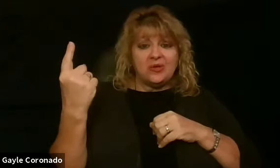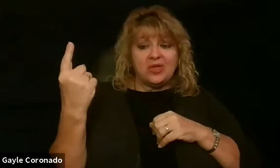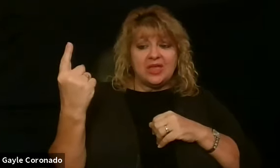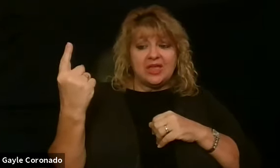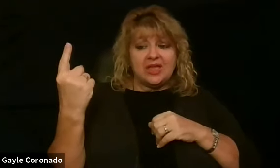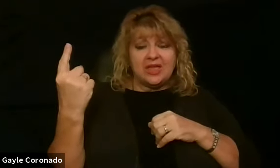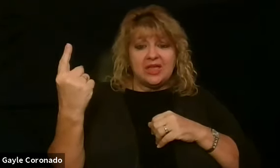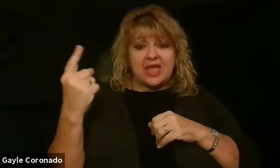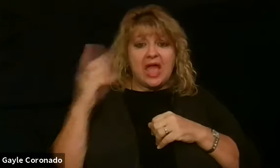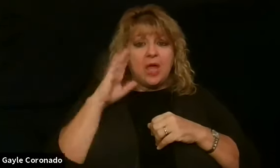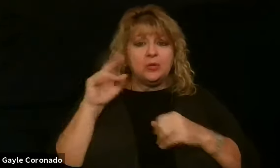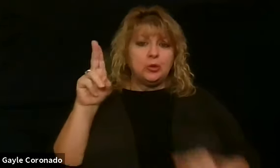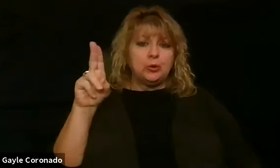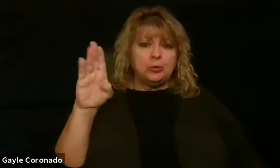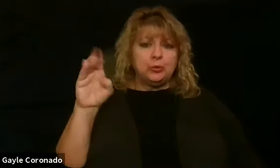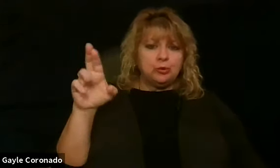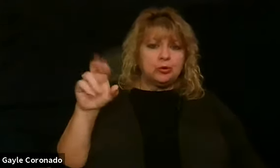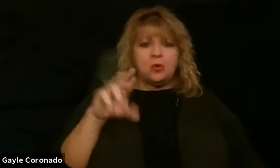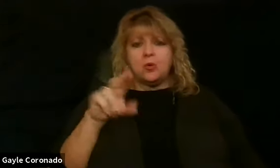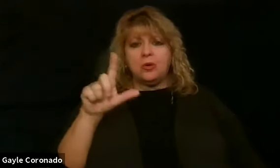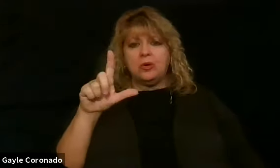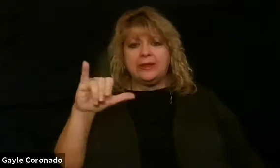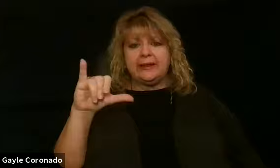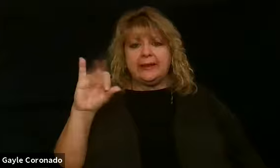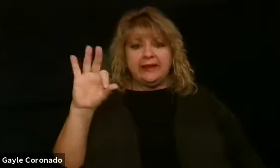I do Uber early.